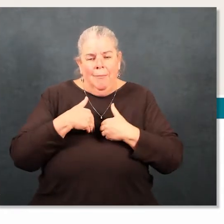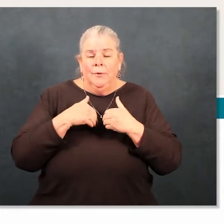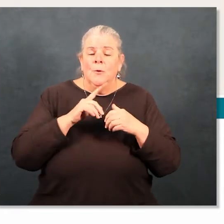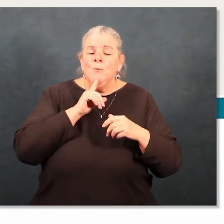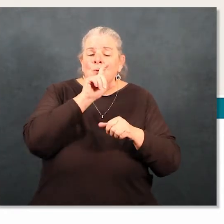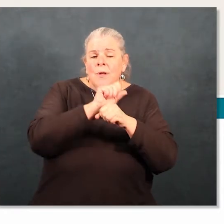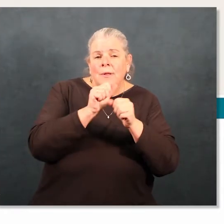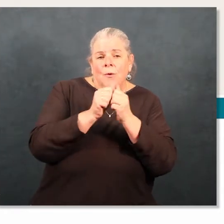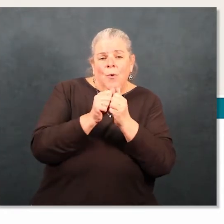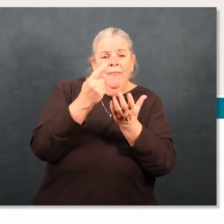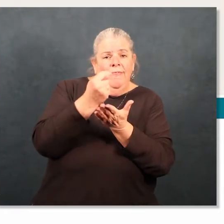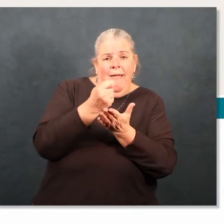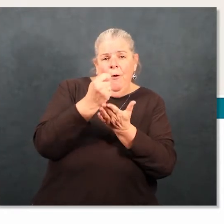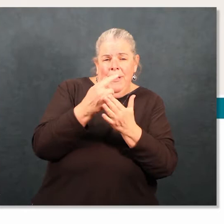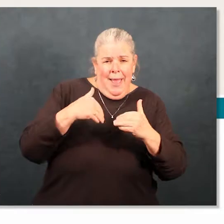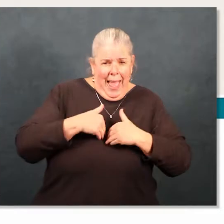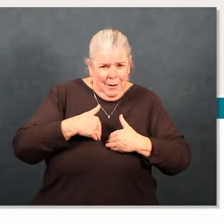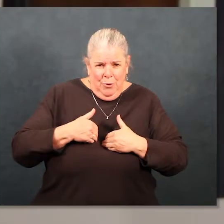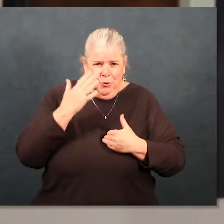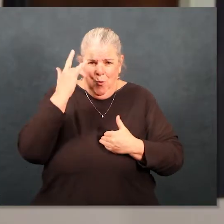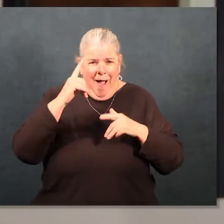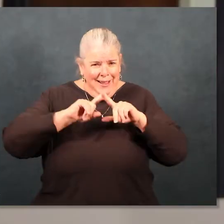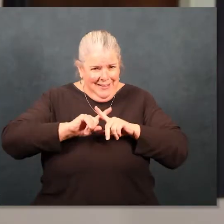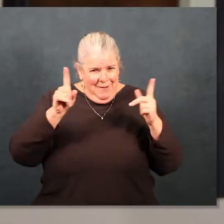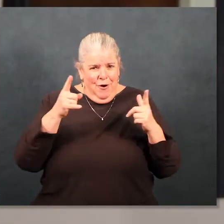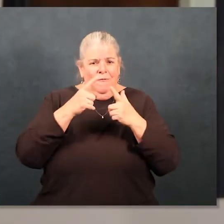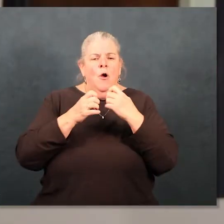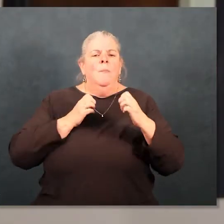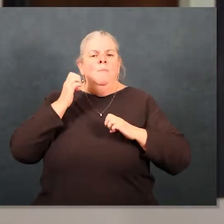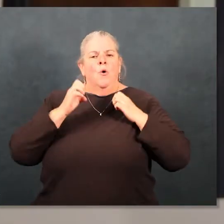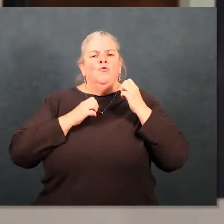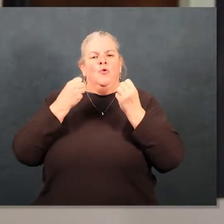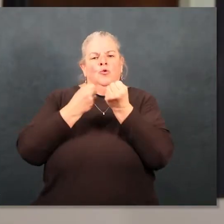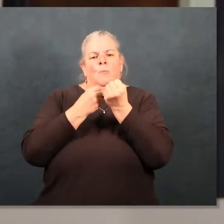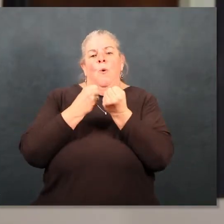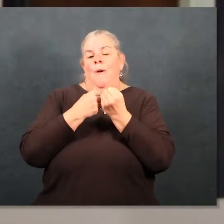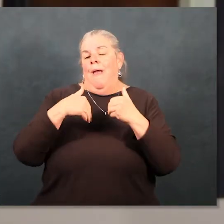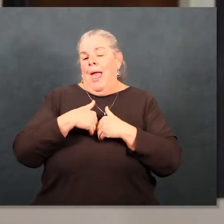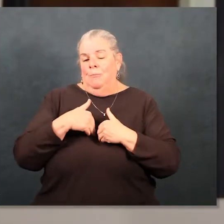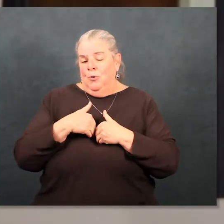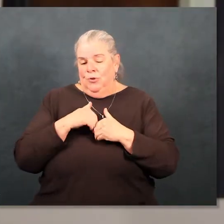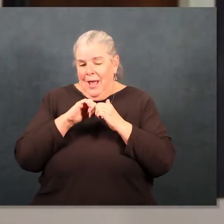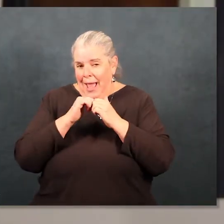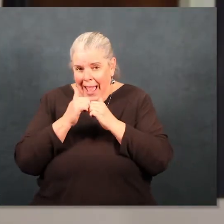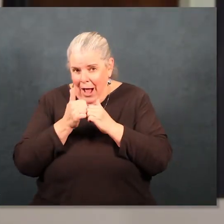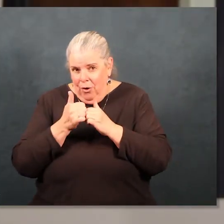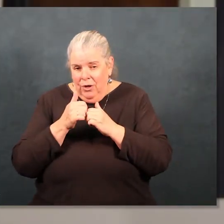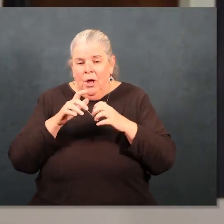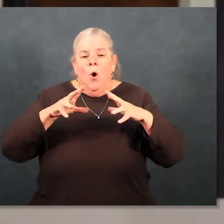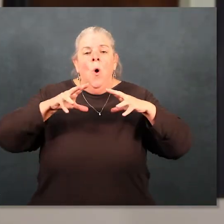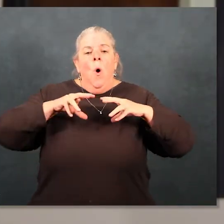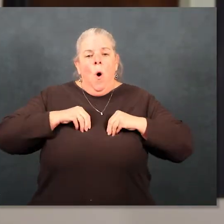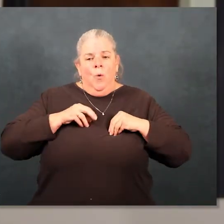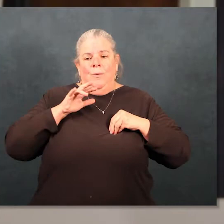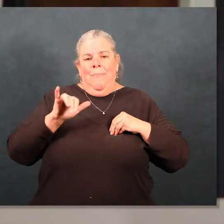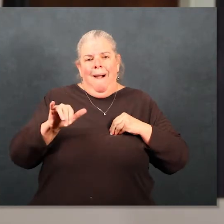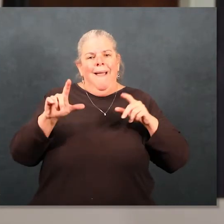And what sets them apart from emotional support animals is that, they are owned by a licensed therapist